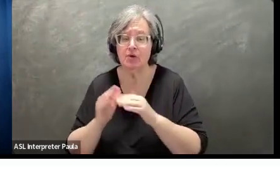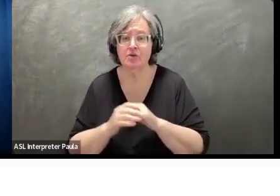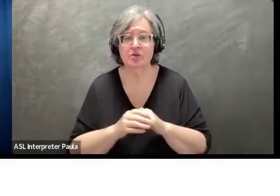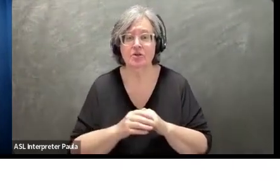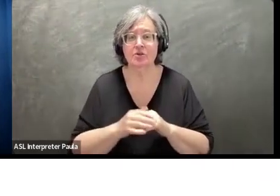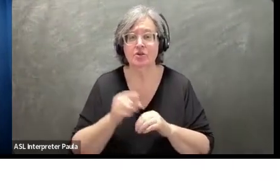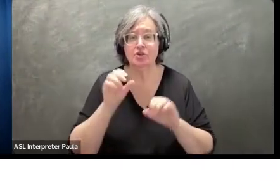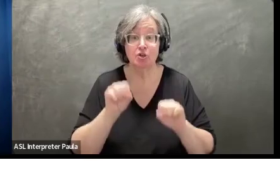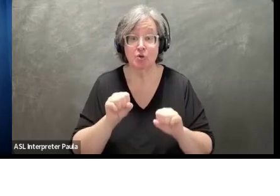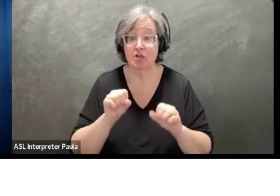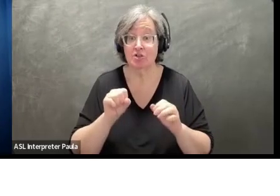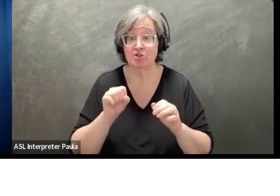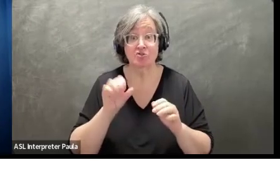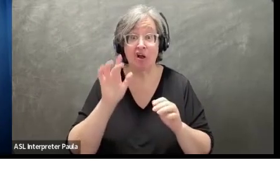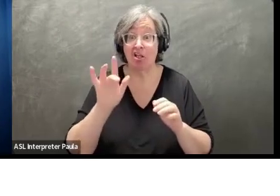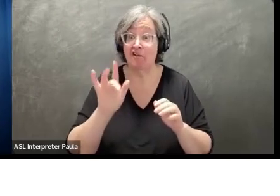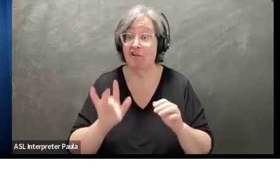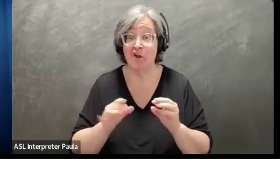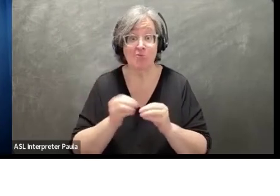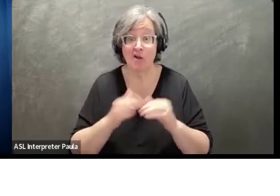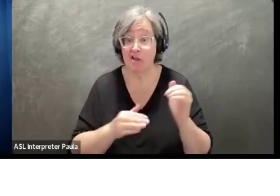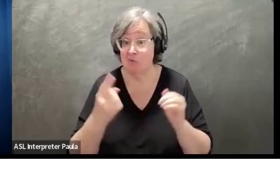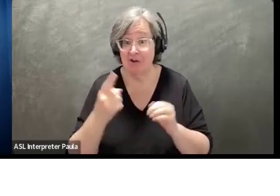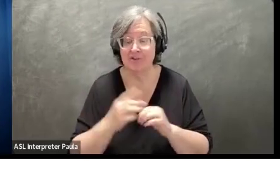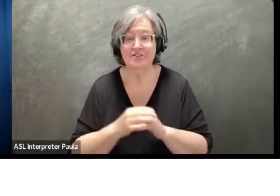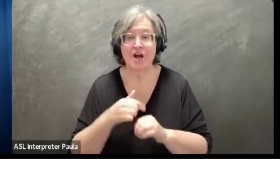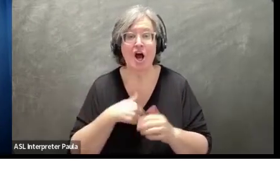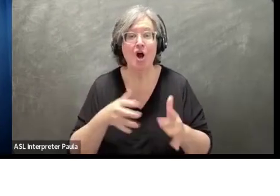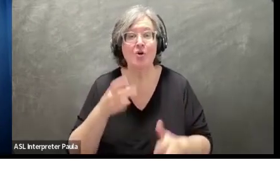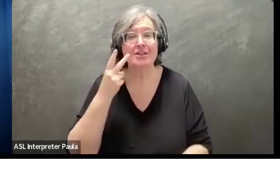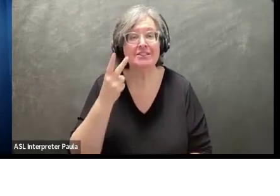to check more than one box, and I already see that we've got a